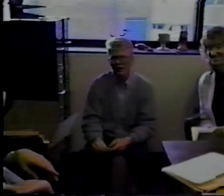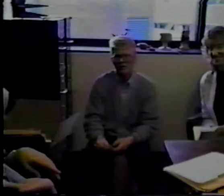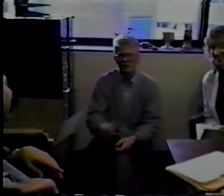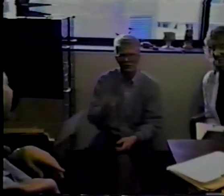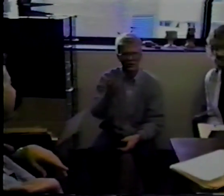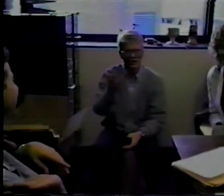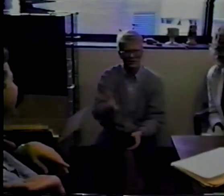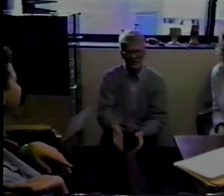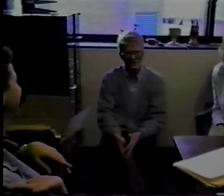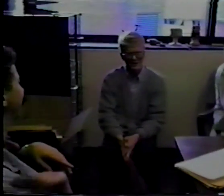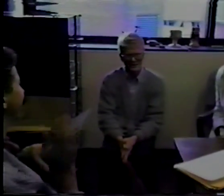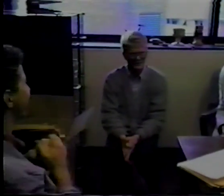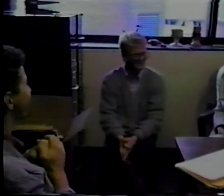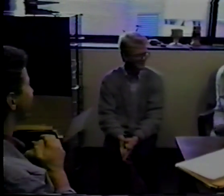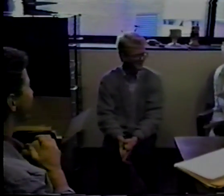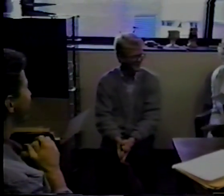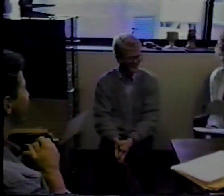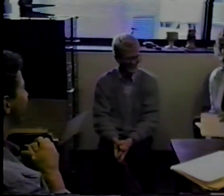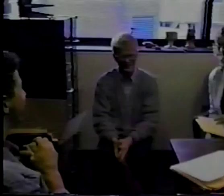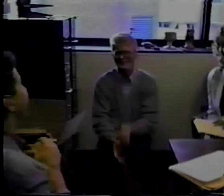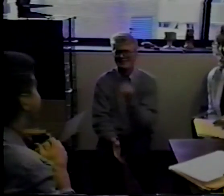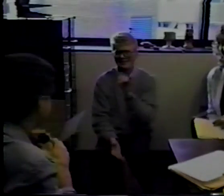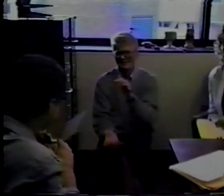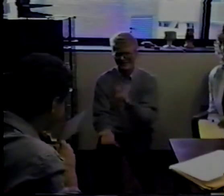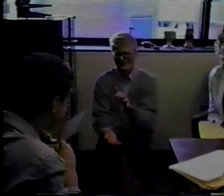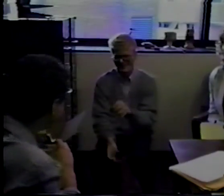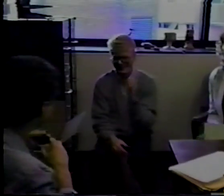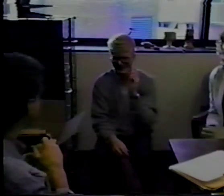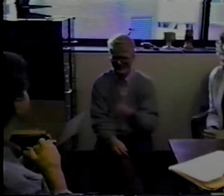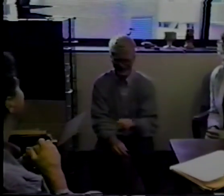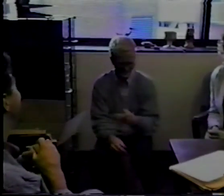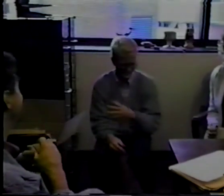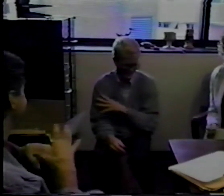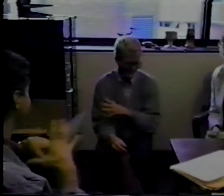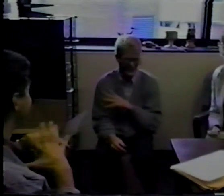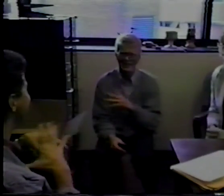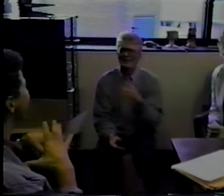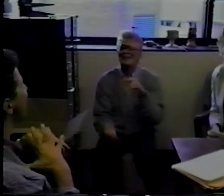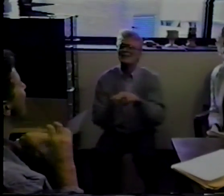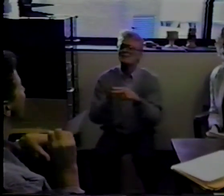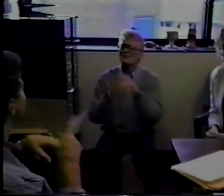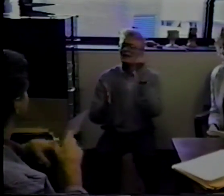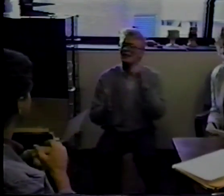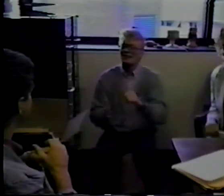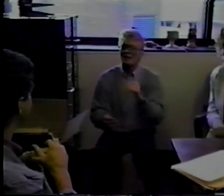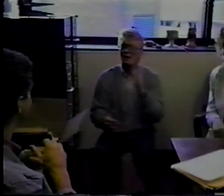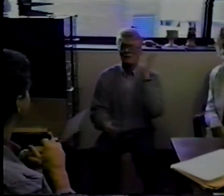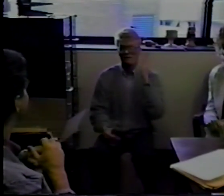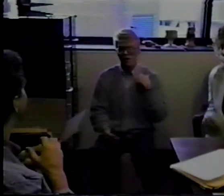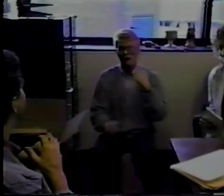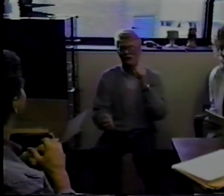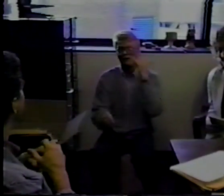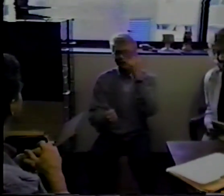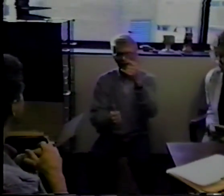Alright, well you can contact Cindy! Professor: Okay Last time I tried to do that, Cindy wasn't home, but